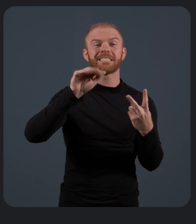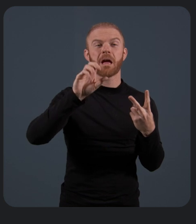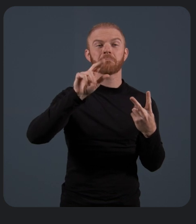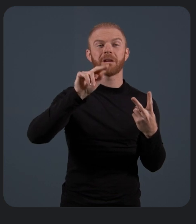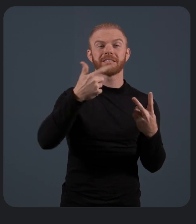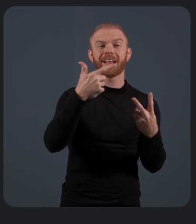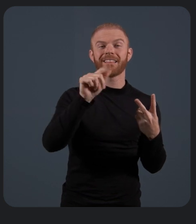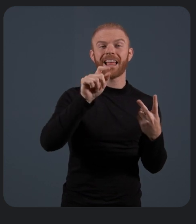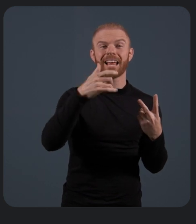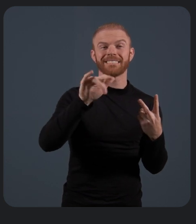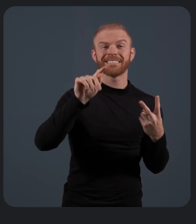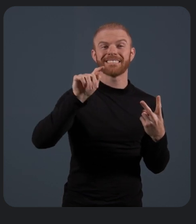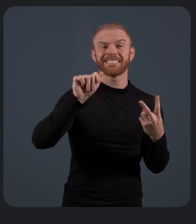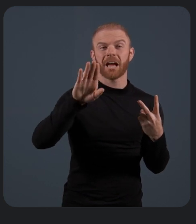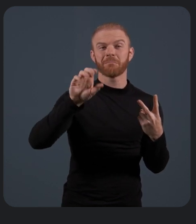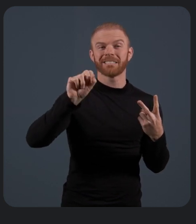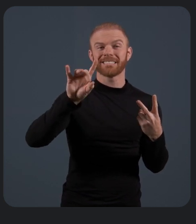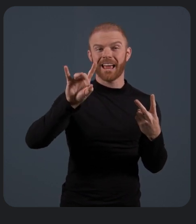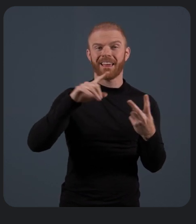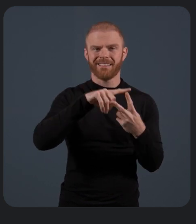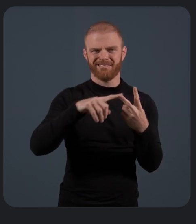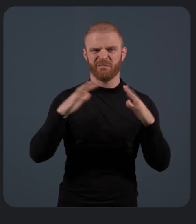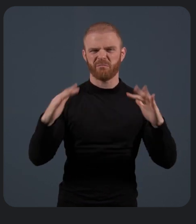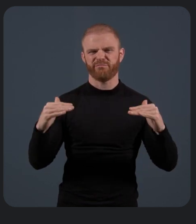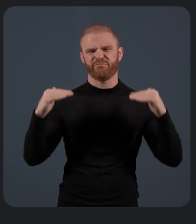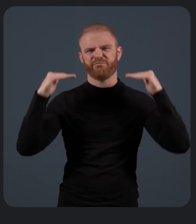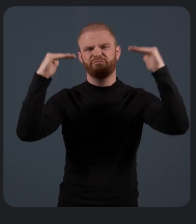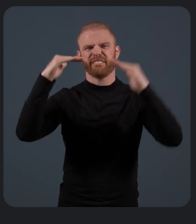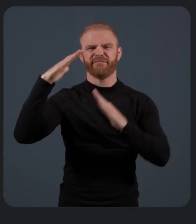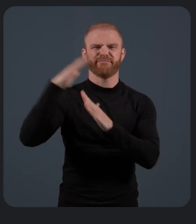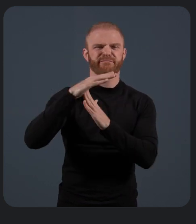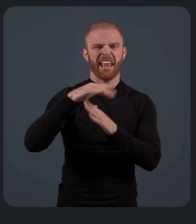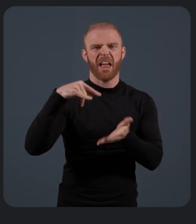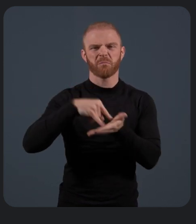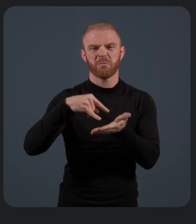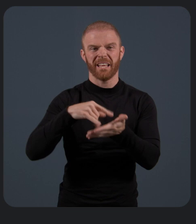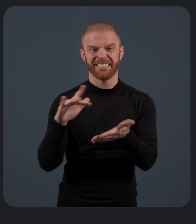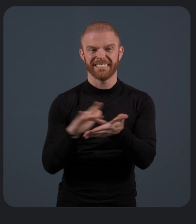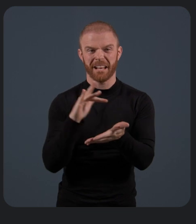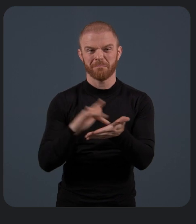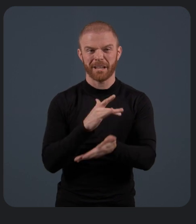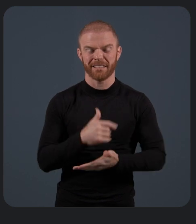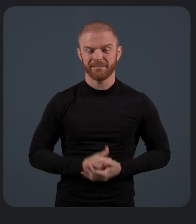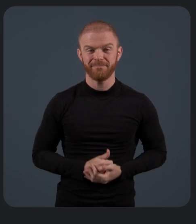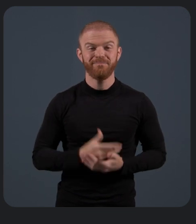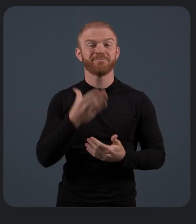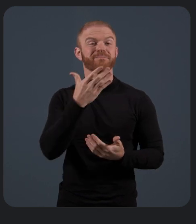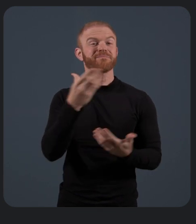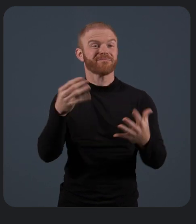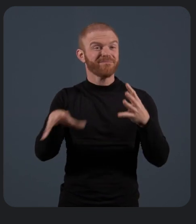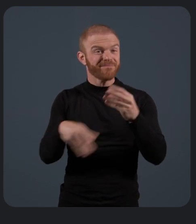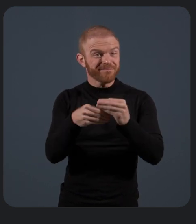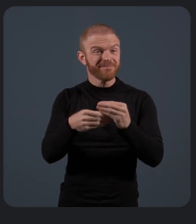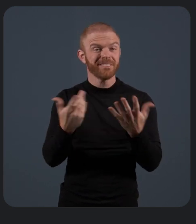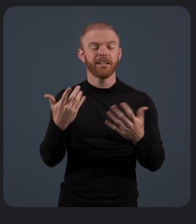Tab S8 line, are setting the bar for premium Android tablets. And, to top it off, earlier today,